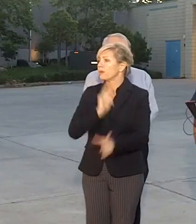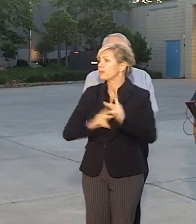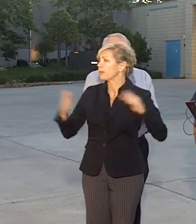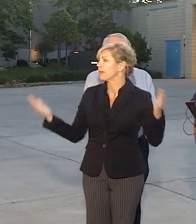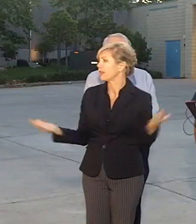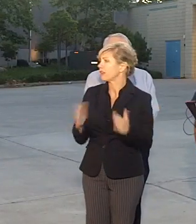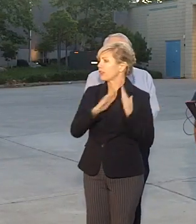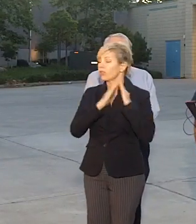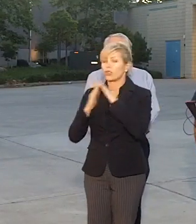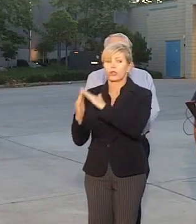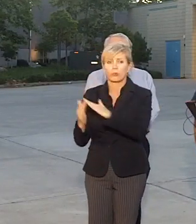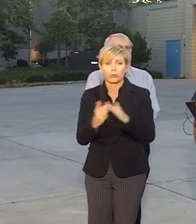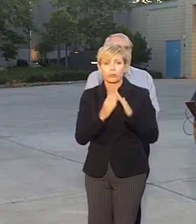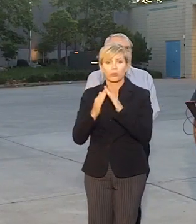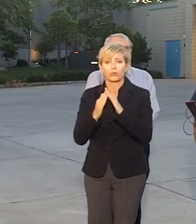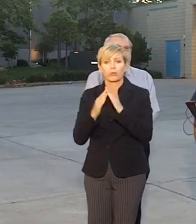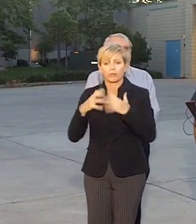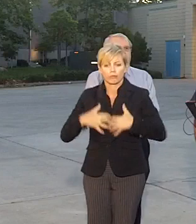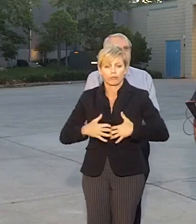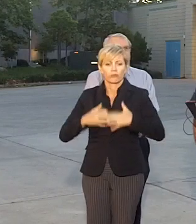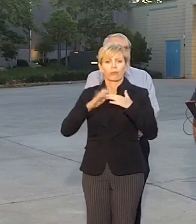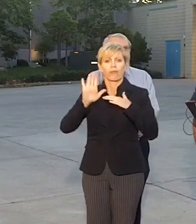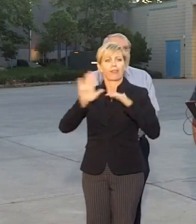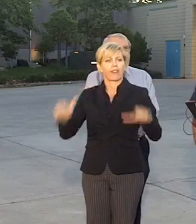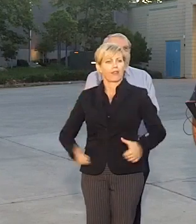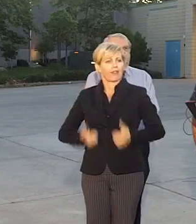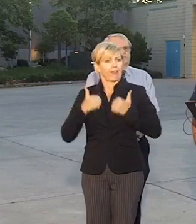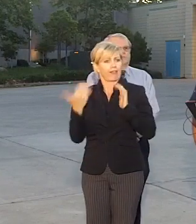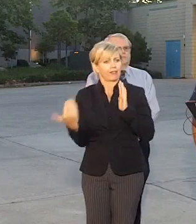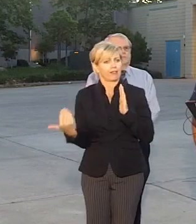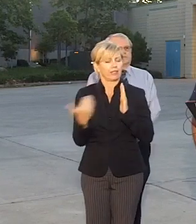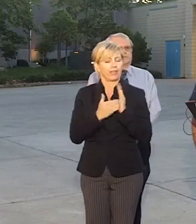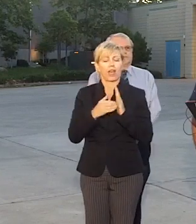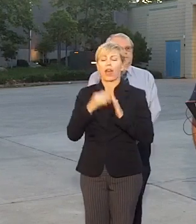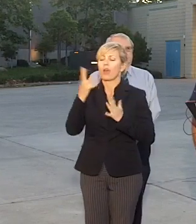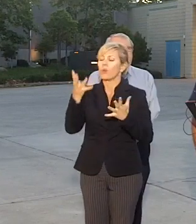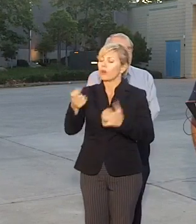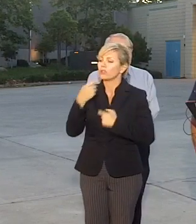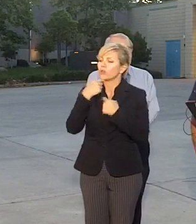themselves whole again and I just want to say to everybody in Carlsbad we appreciate it and